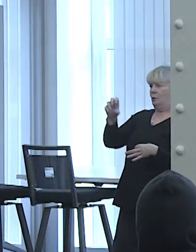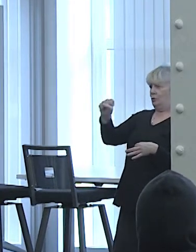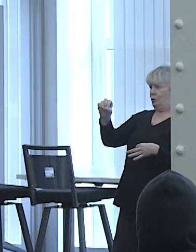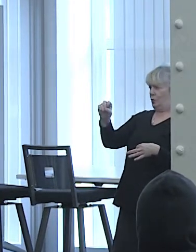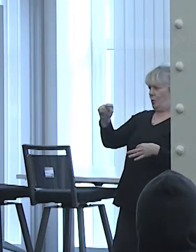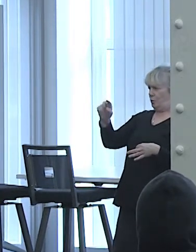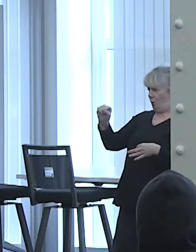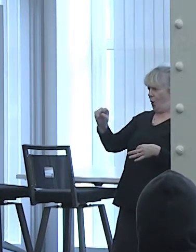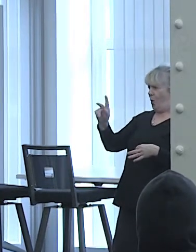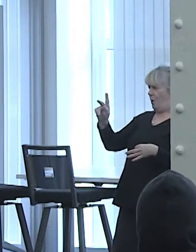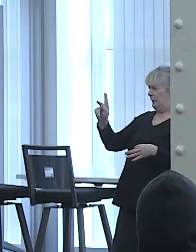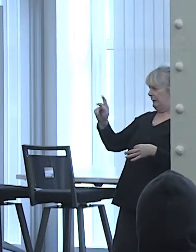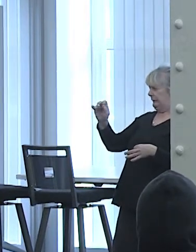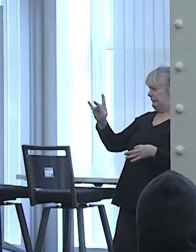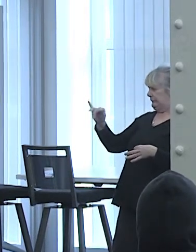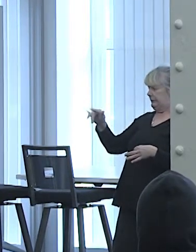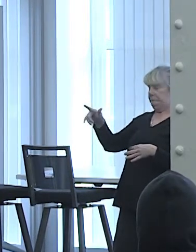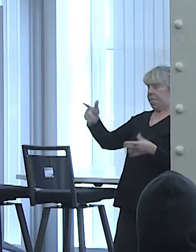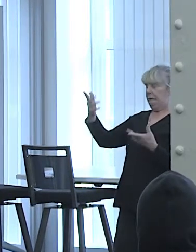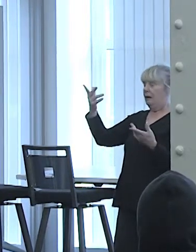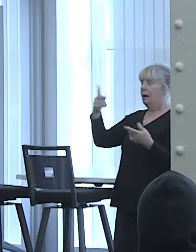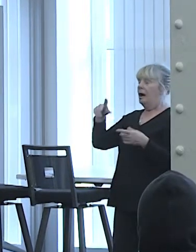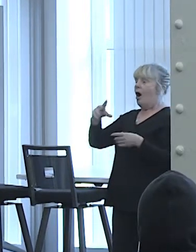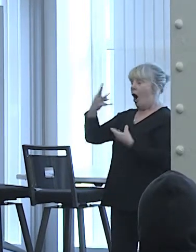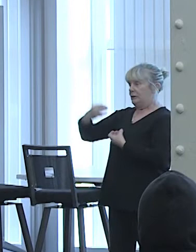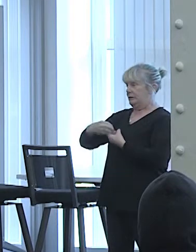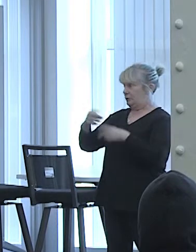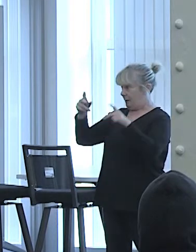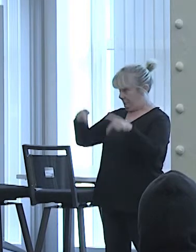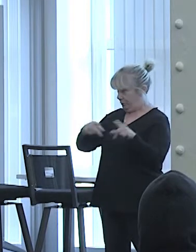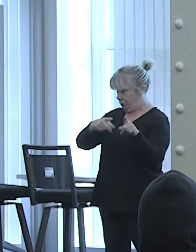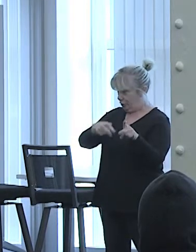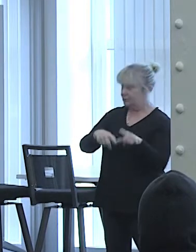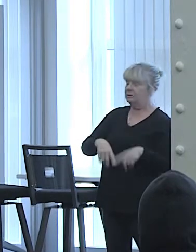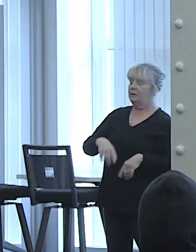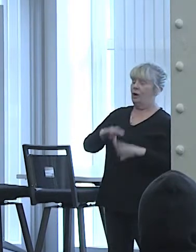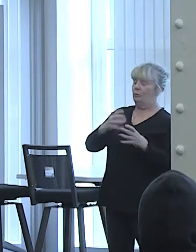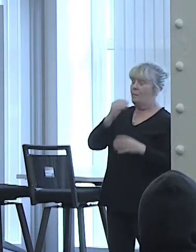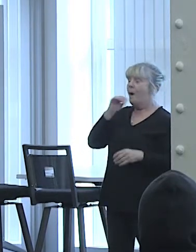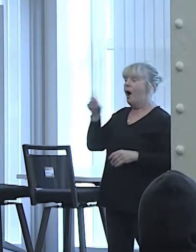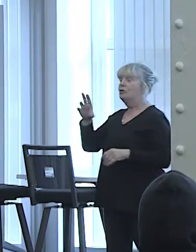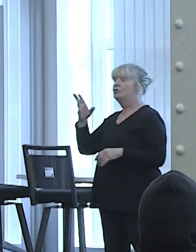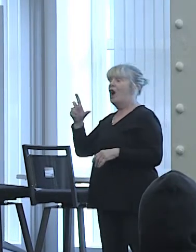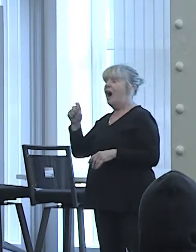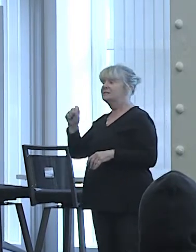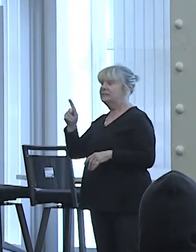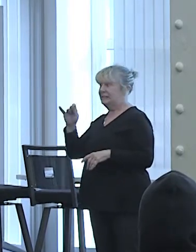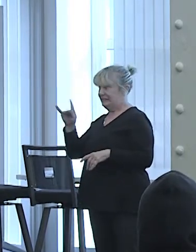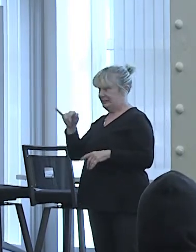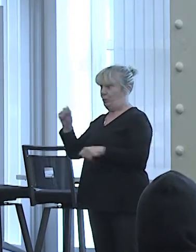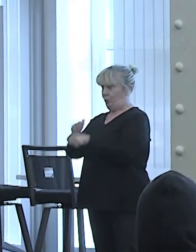living in a group home and Charles Kinsey, a black man, working as a behavioral aid in the group home.